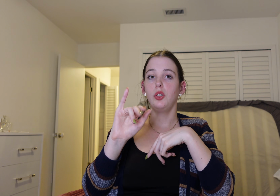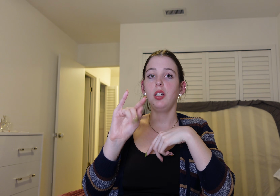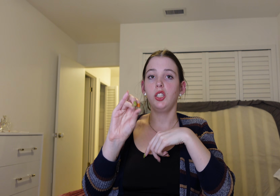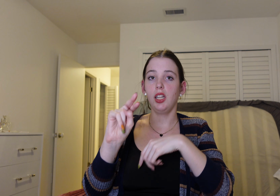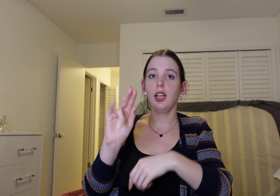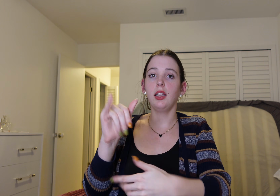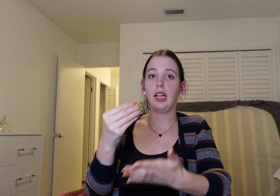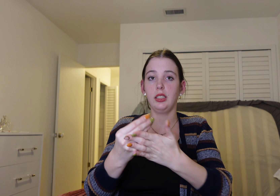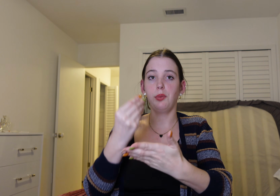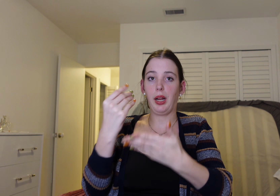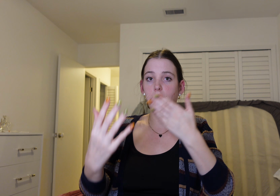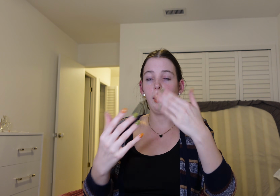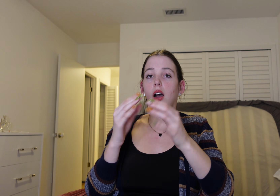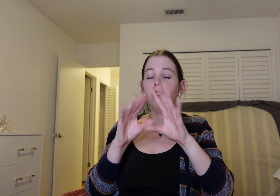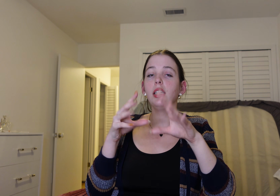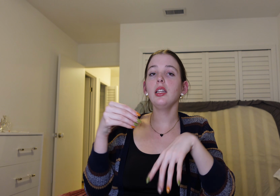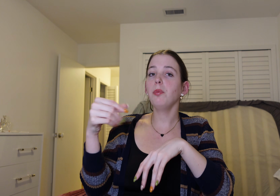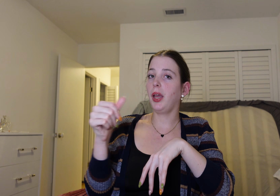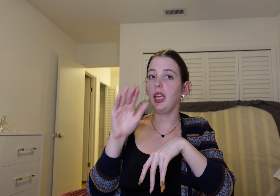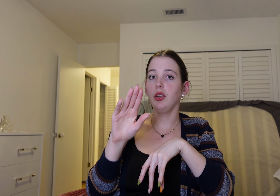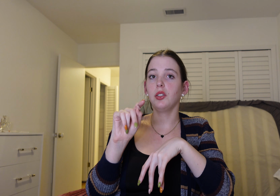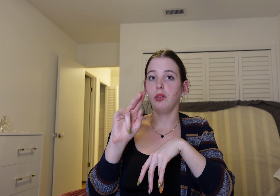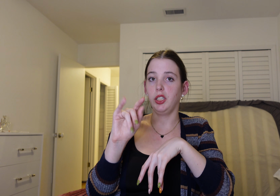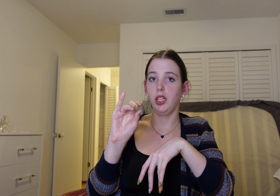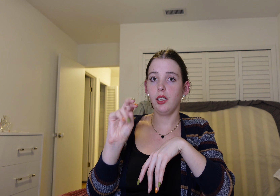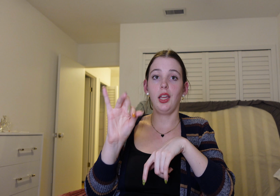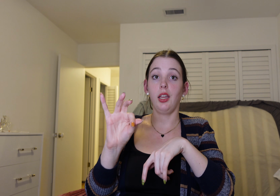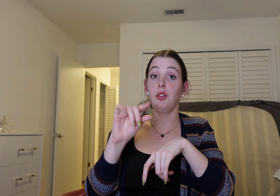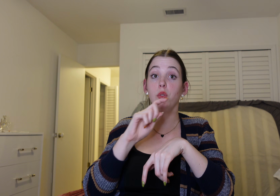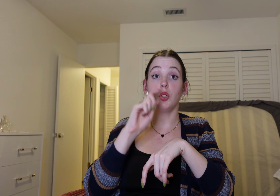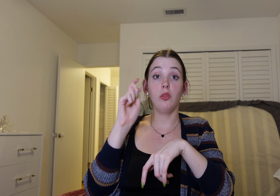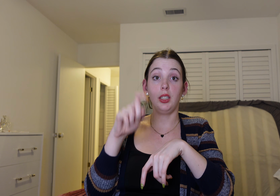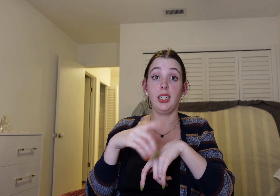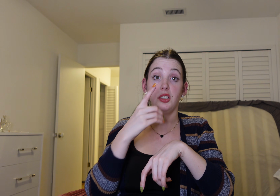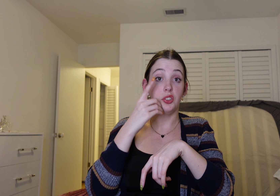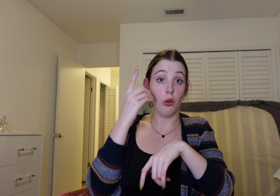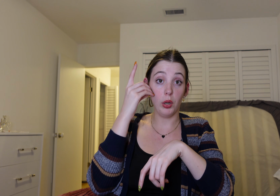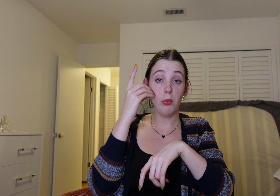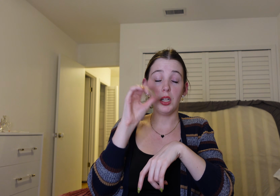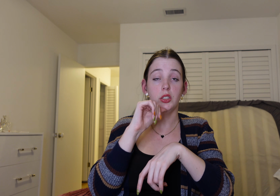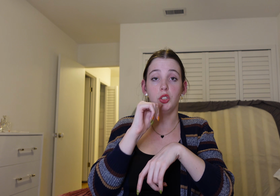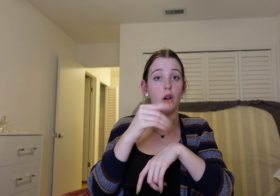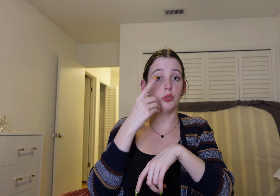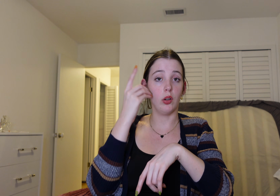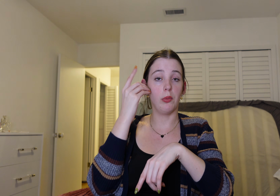tuition that's expensive obviously pay your tuition if you don't need to dorm don't dorm.